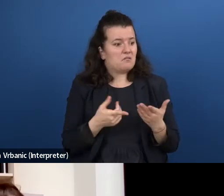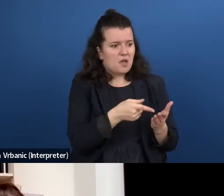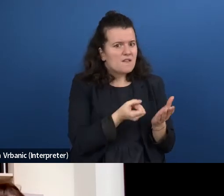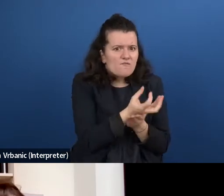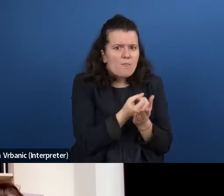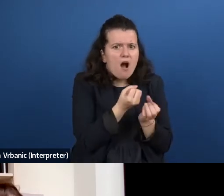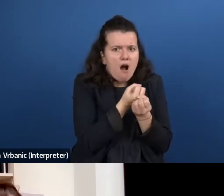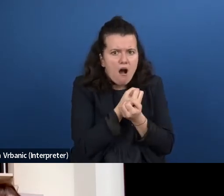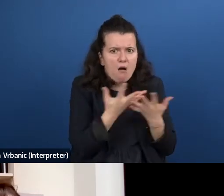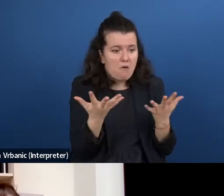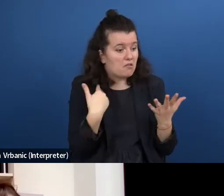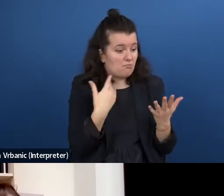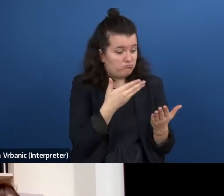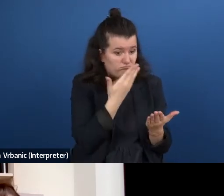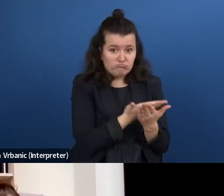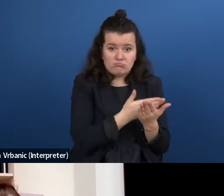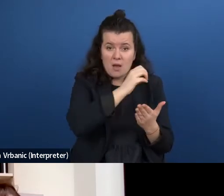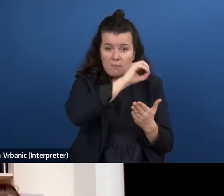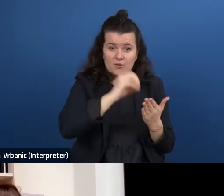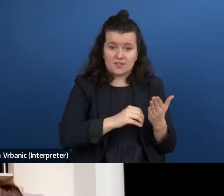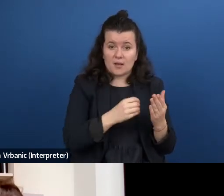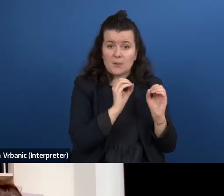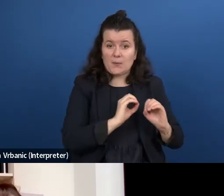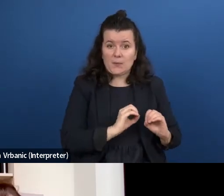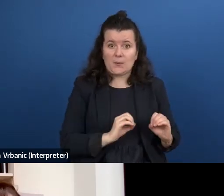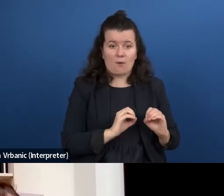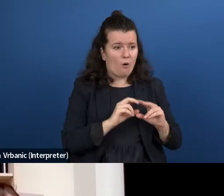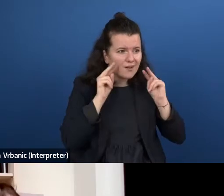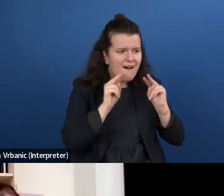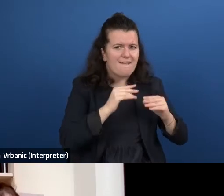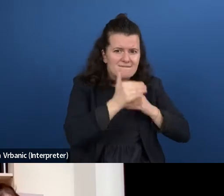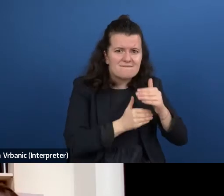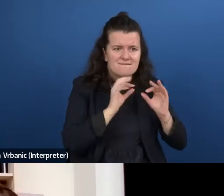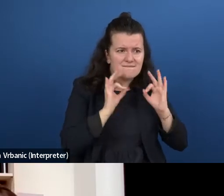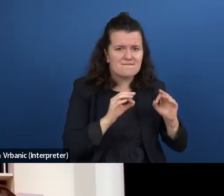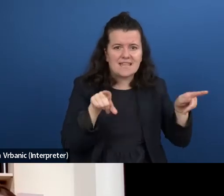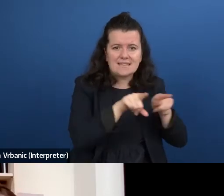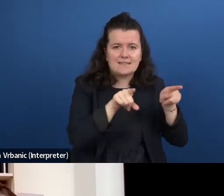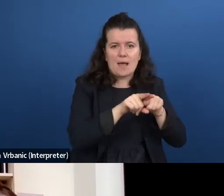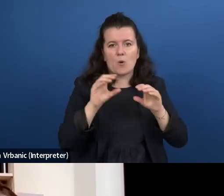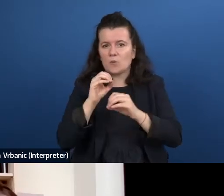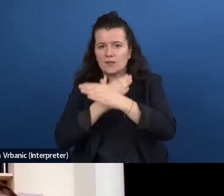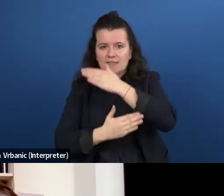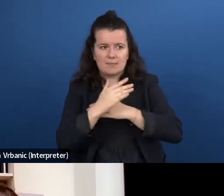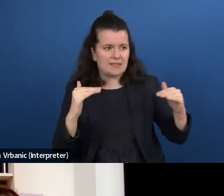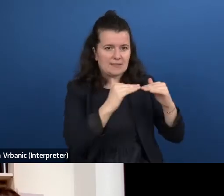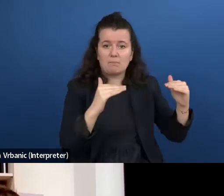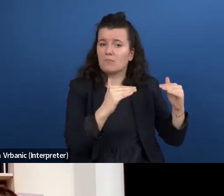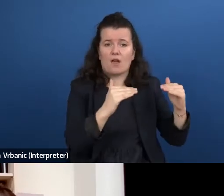It happens the same with victims of trafficking There are no special resources in organizations providing services